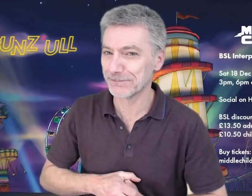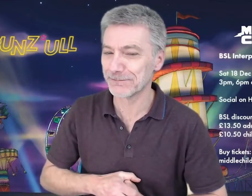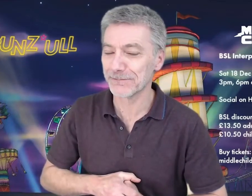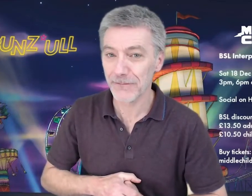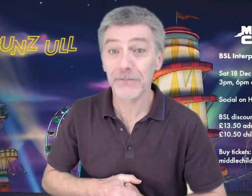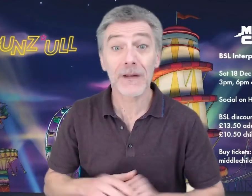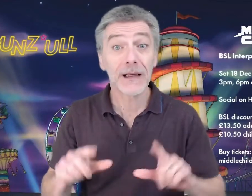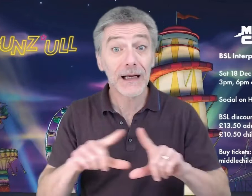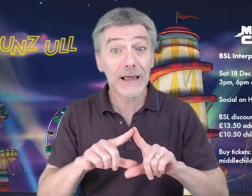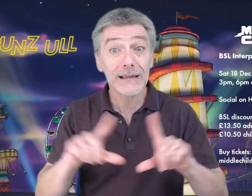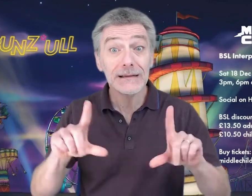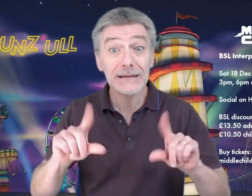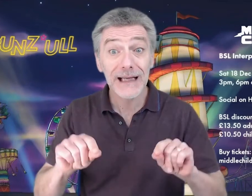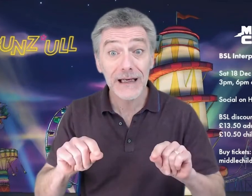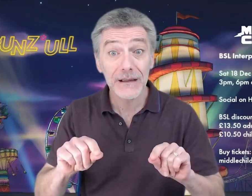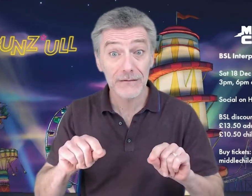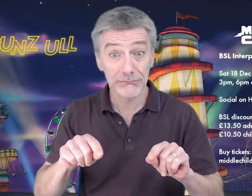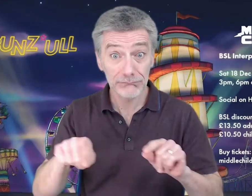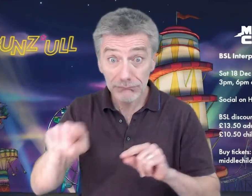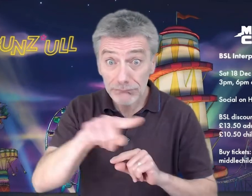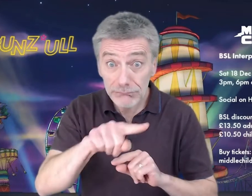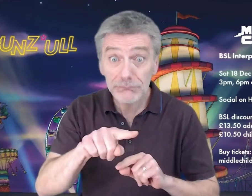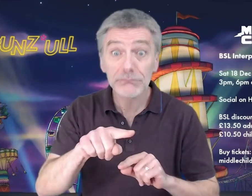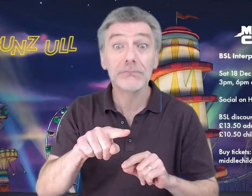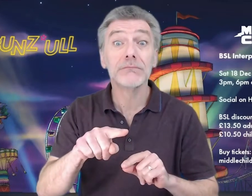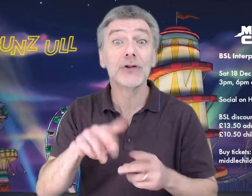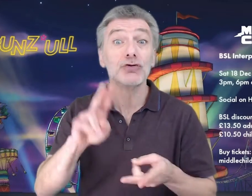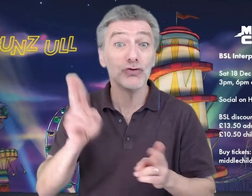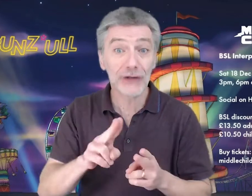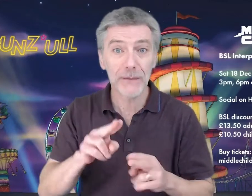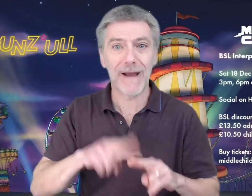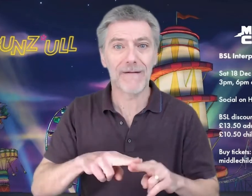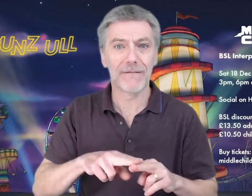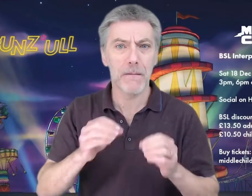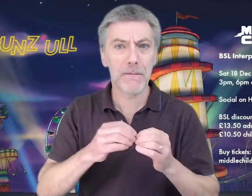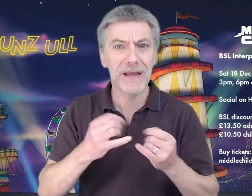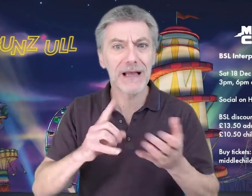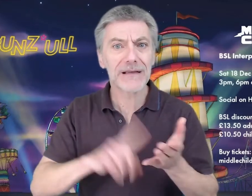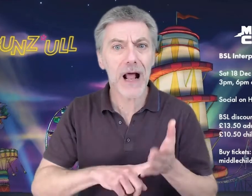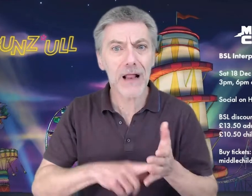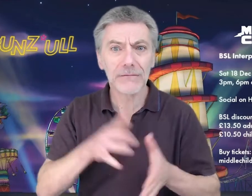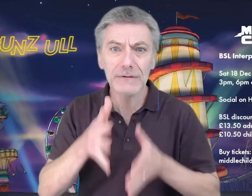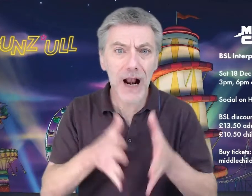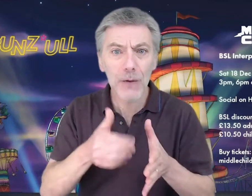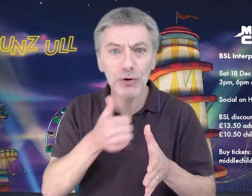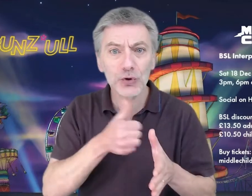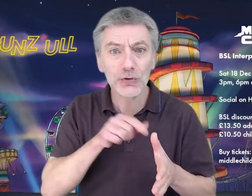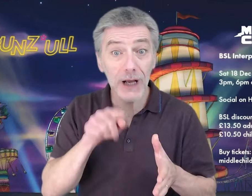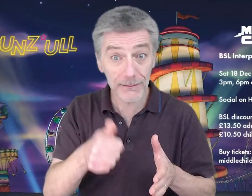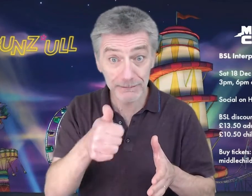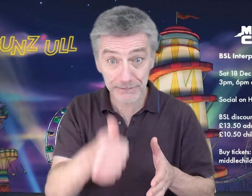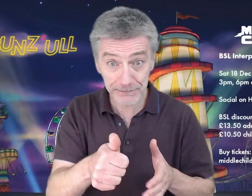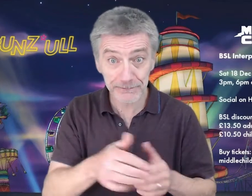The ticket price is discounted if you're a BSL user